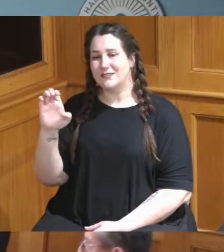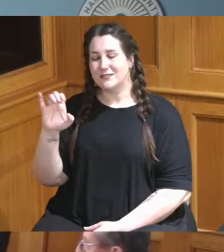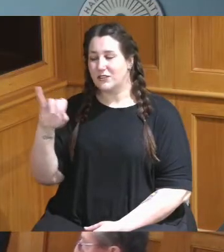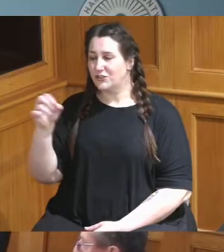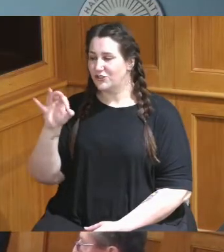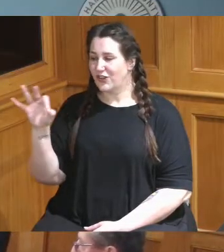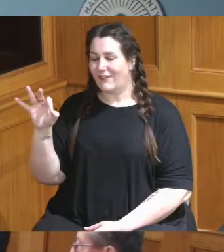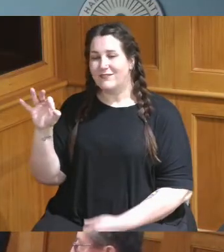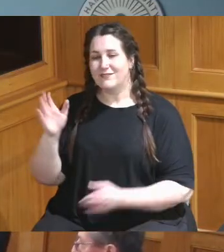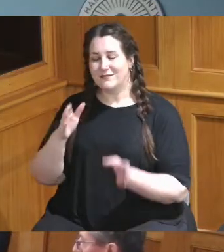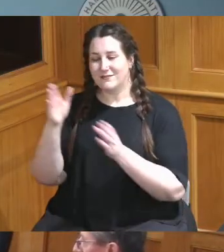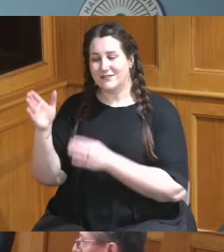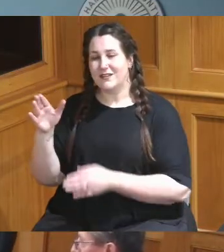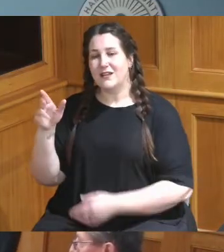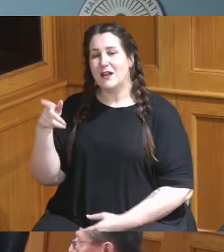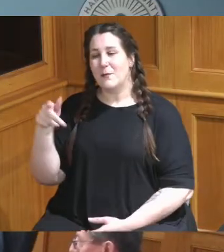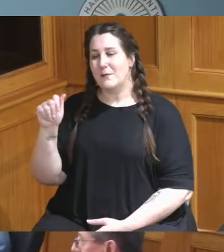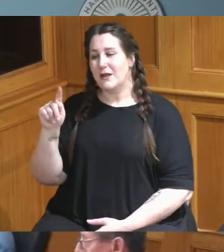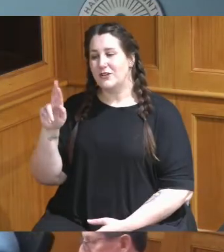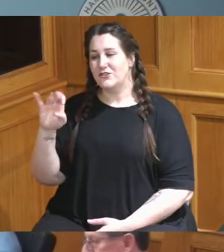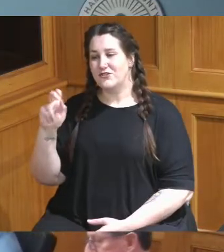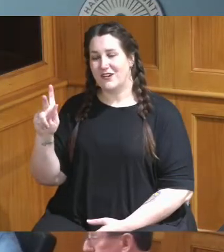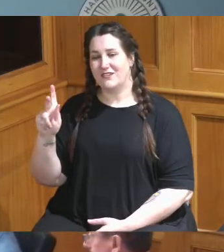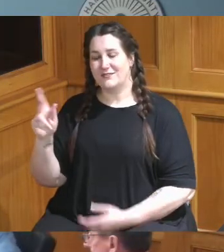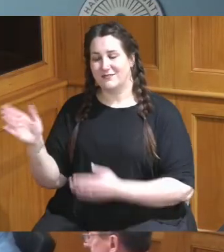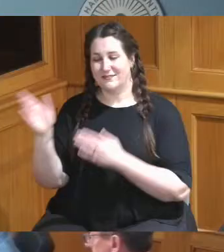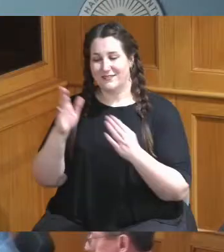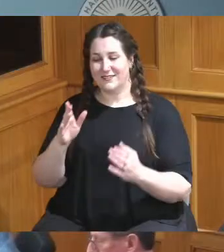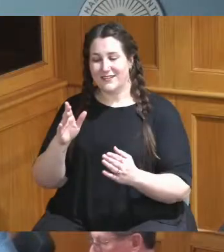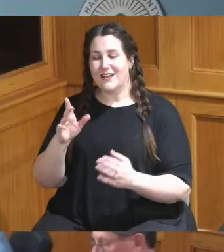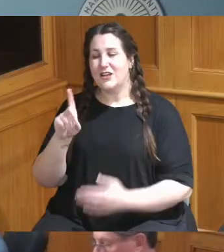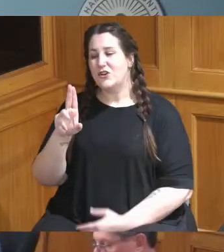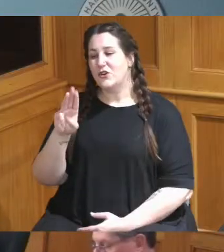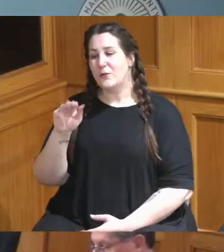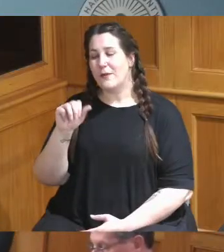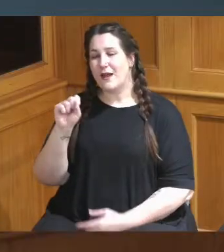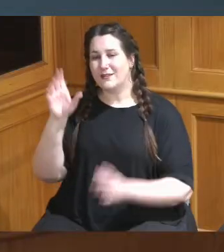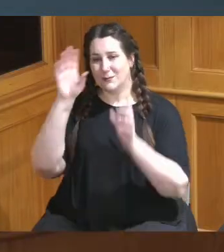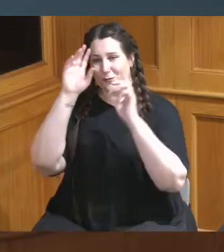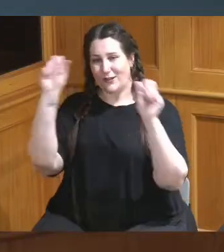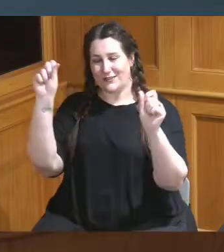Patrick Dressing, Assistant Prosecuting Attorney. Stephanie Summerow Dumas, President of the Board.